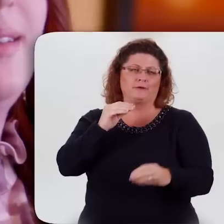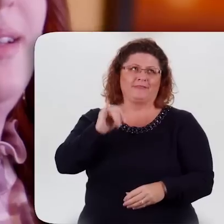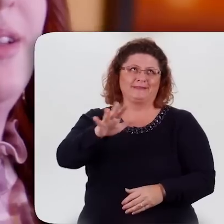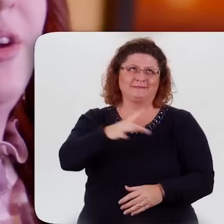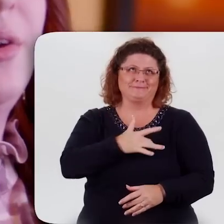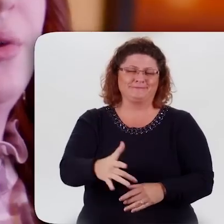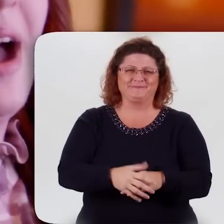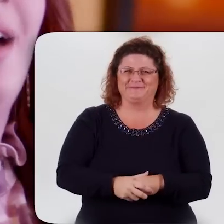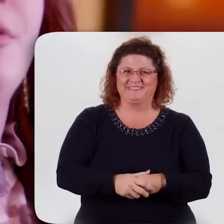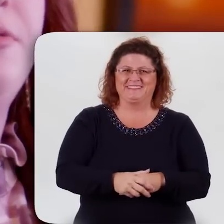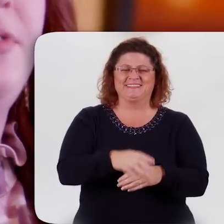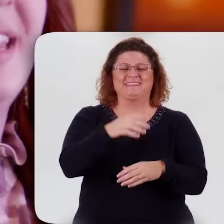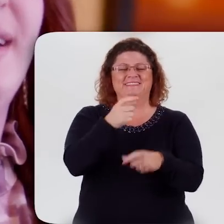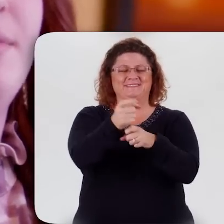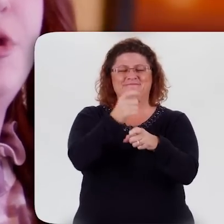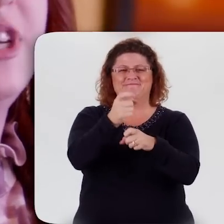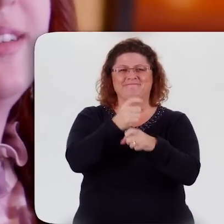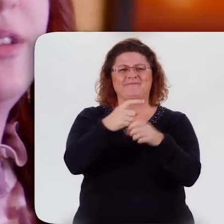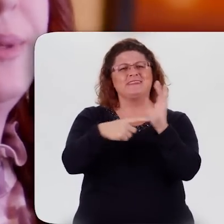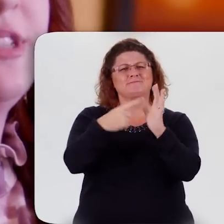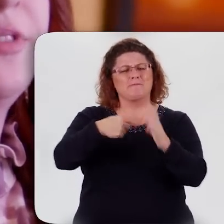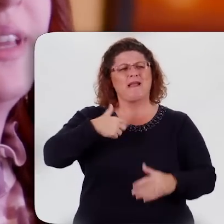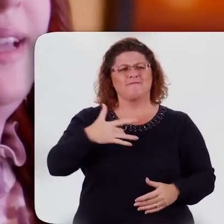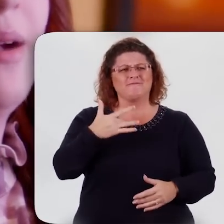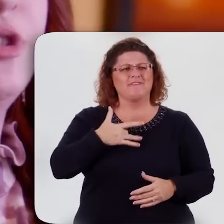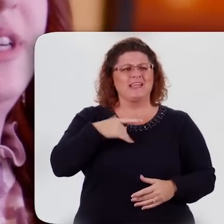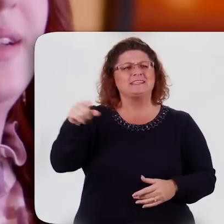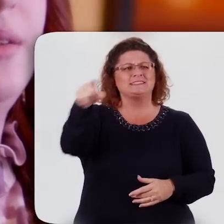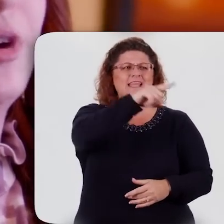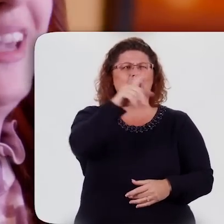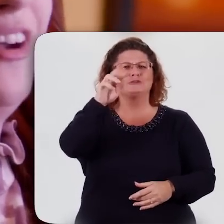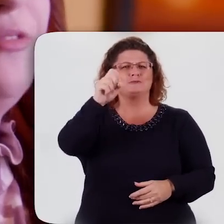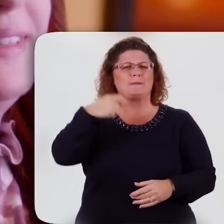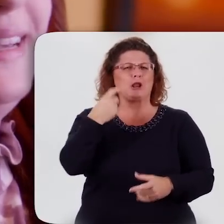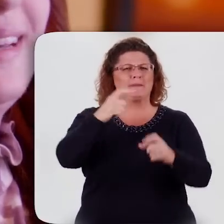You know, I have felt like I'm treated a little bit differently. I'm treated more carefully.